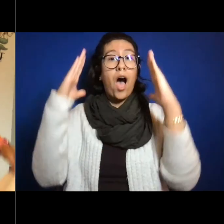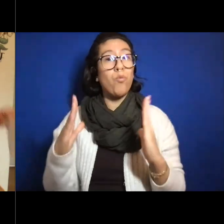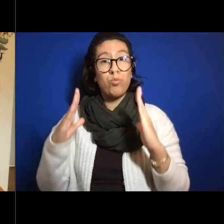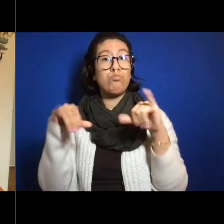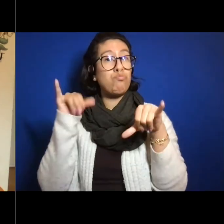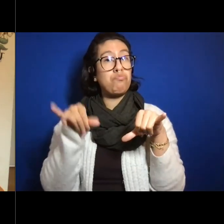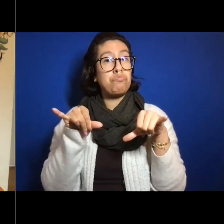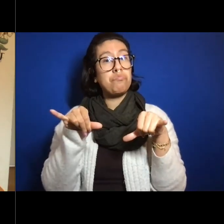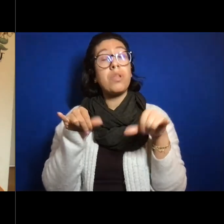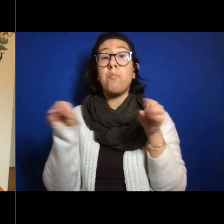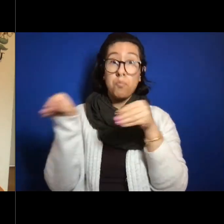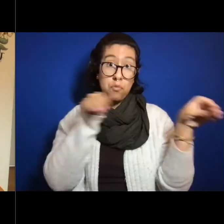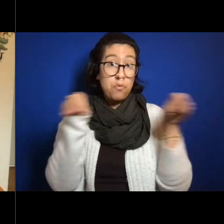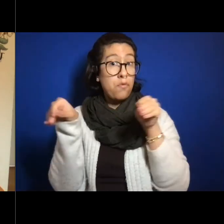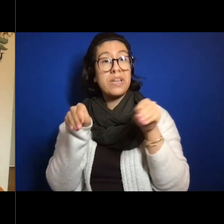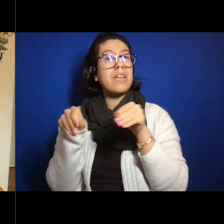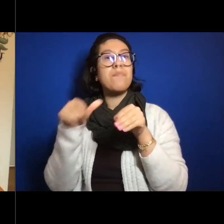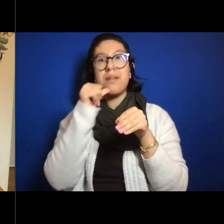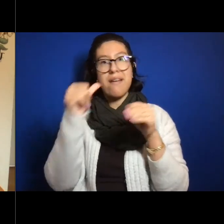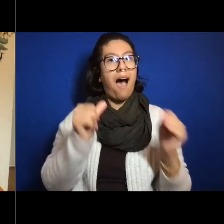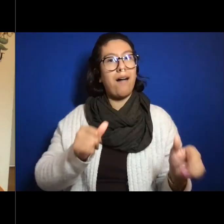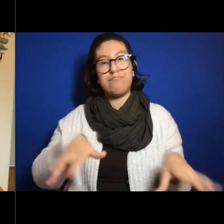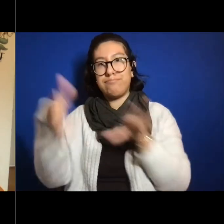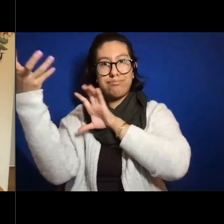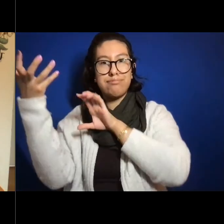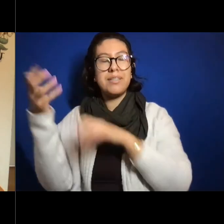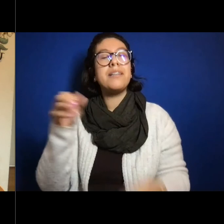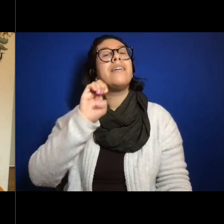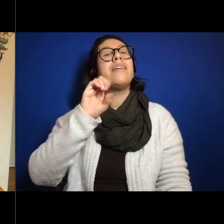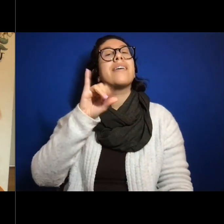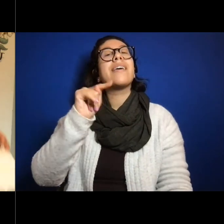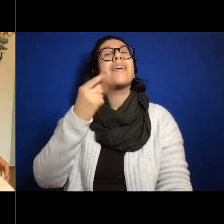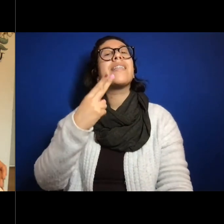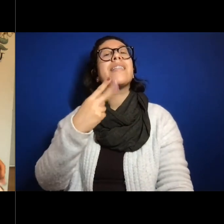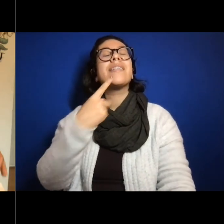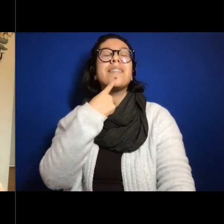it's not flying off the house. So Edith guesses that it's the position of the roof